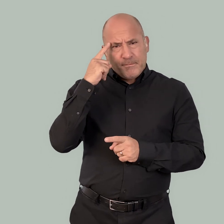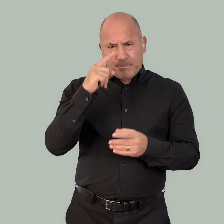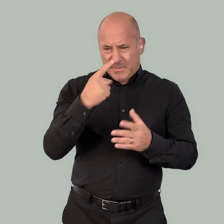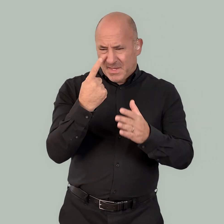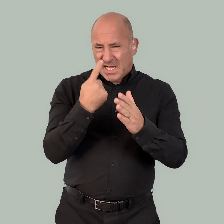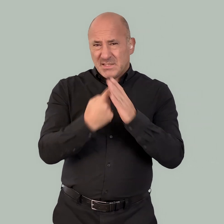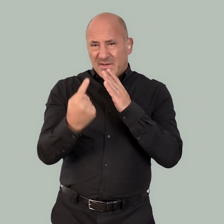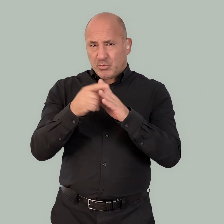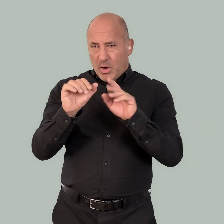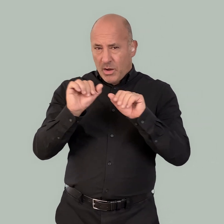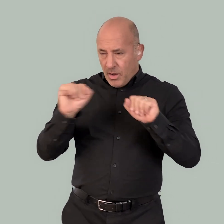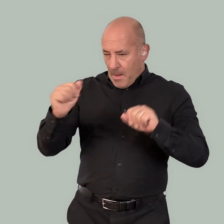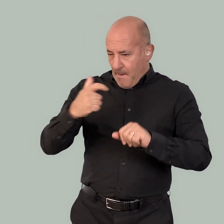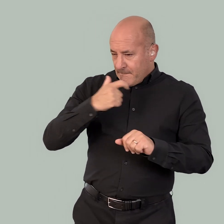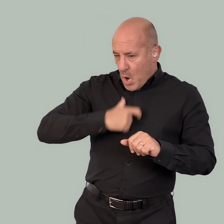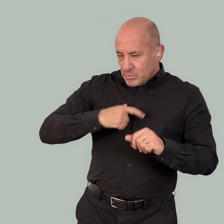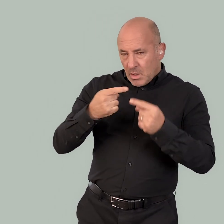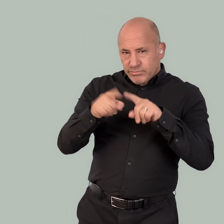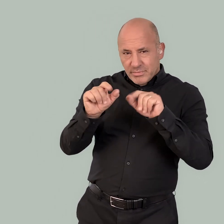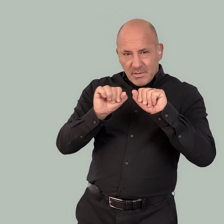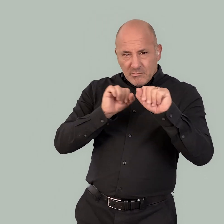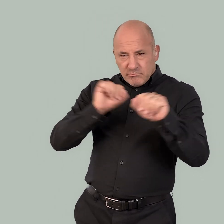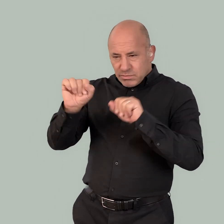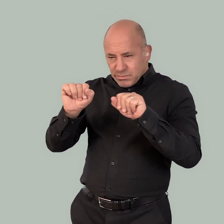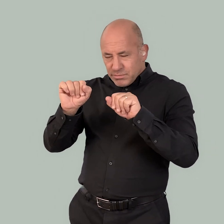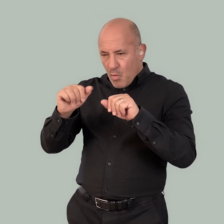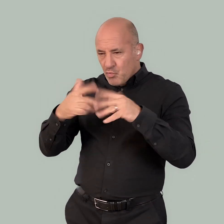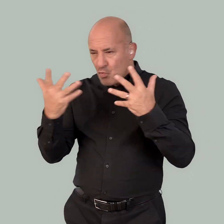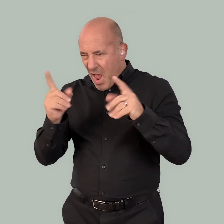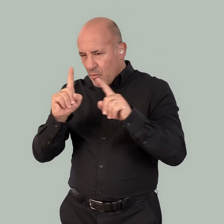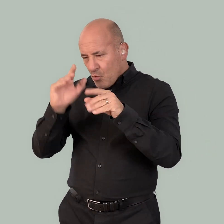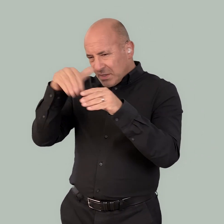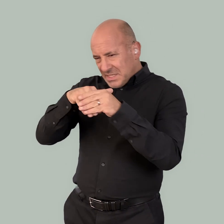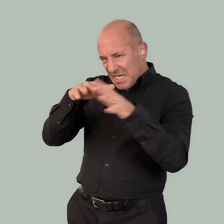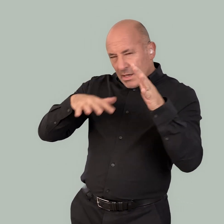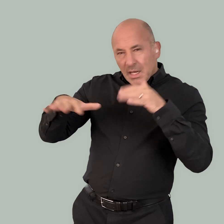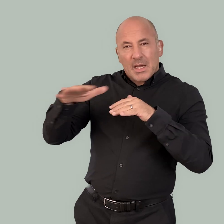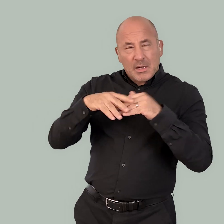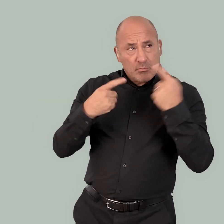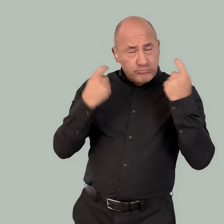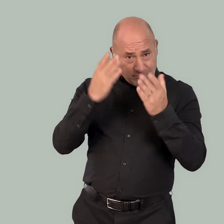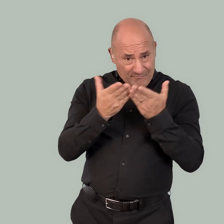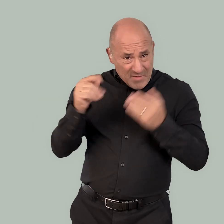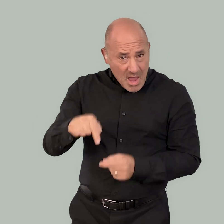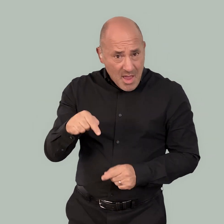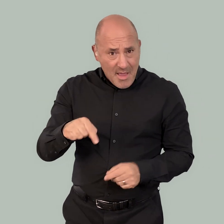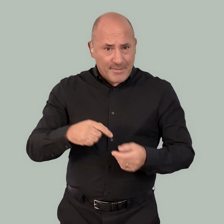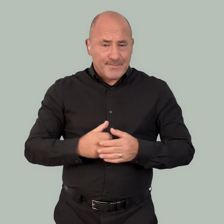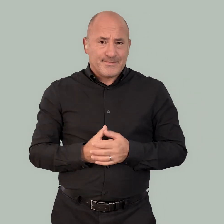including related to an individual’s personal circumstances and environment.